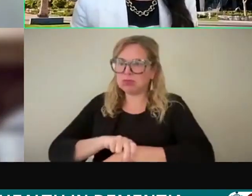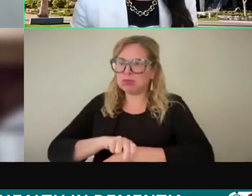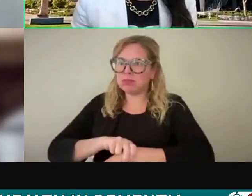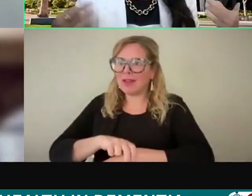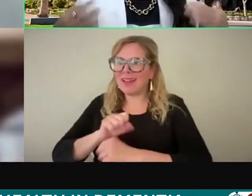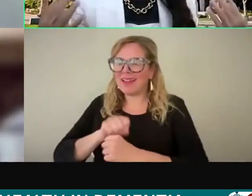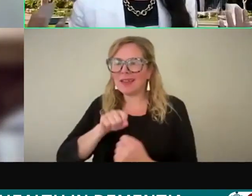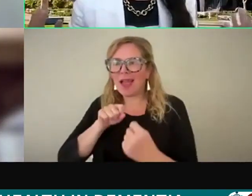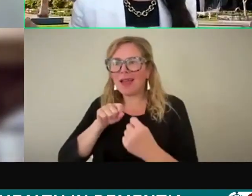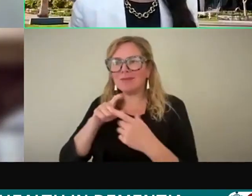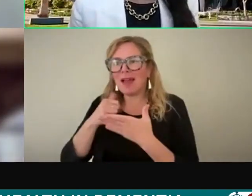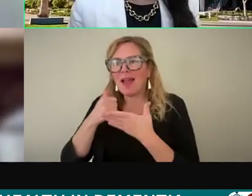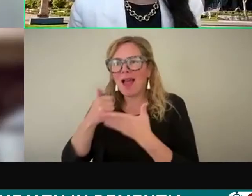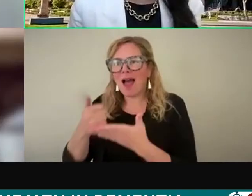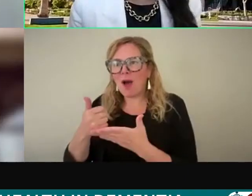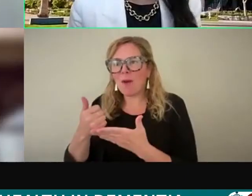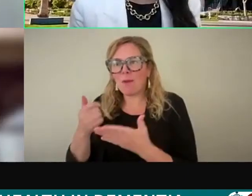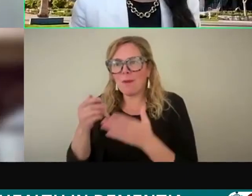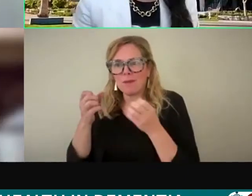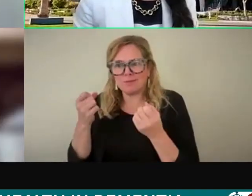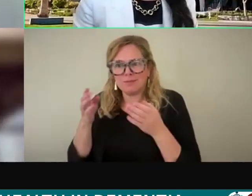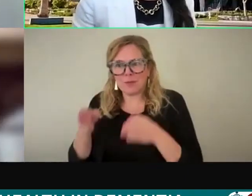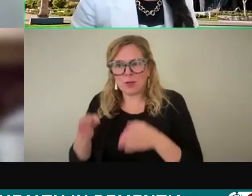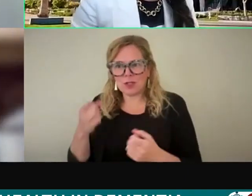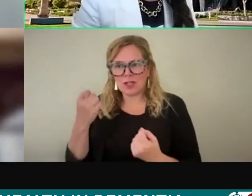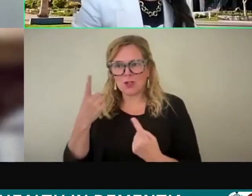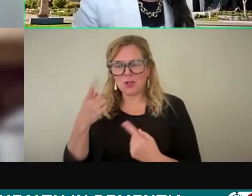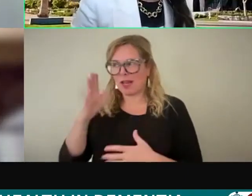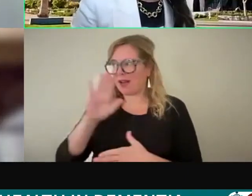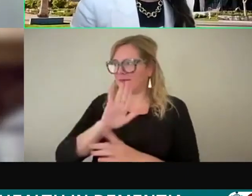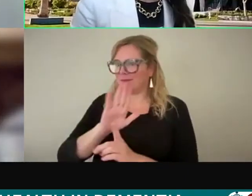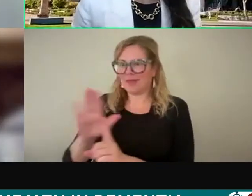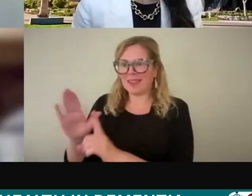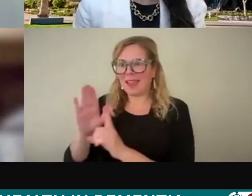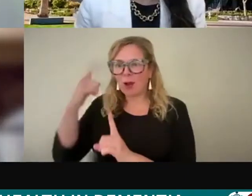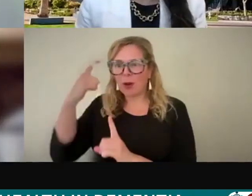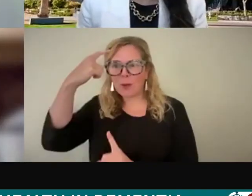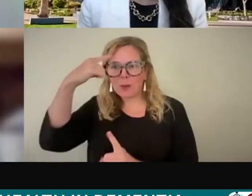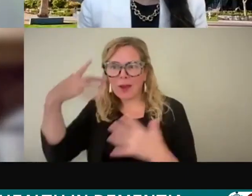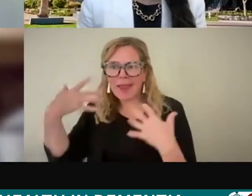sort of brain health, so to speak. >> Sowmya Iyer: Thank you, we have